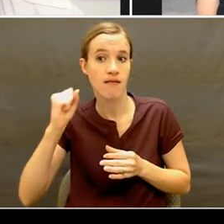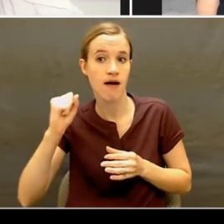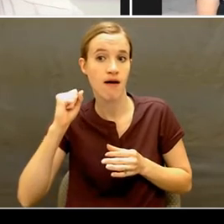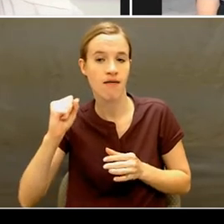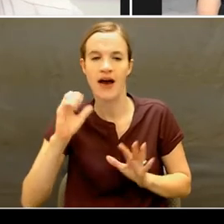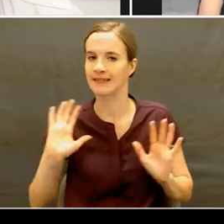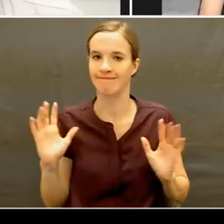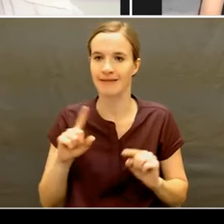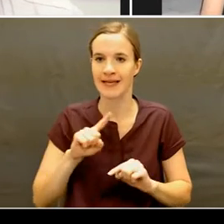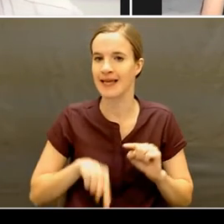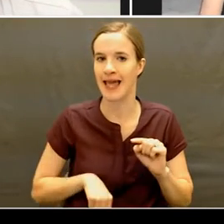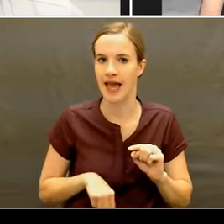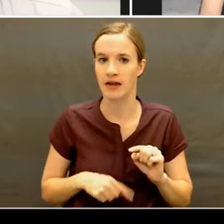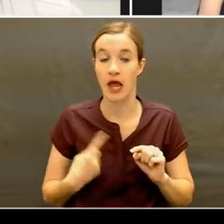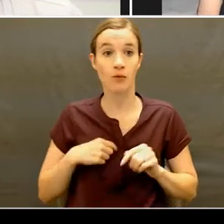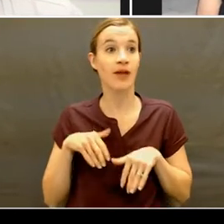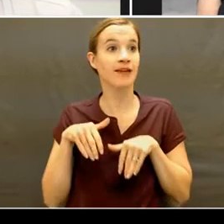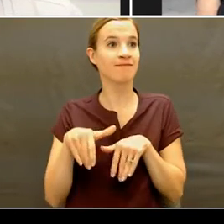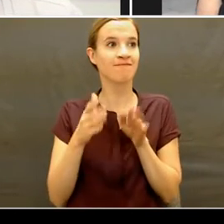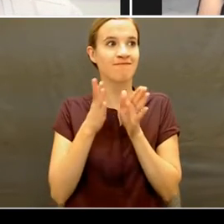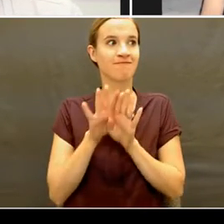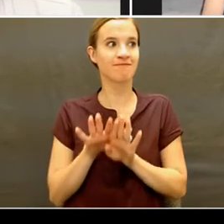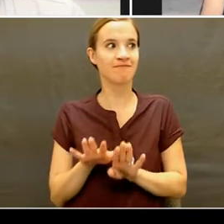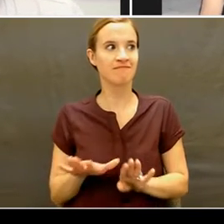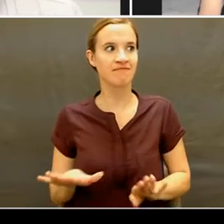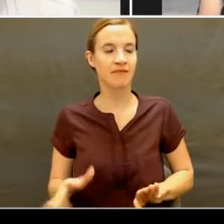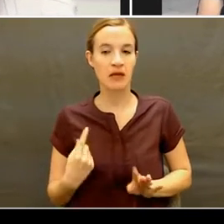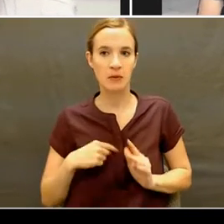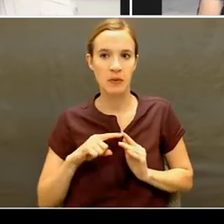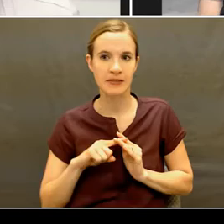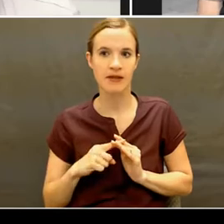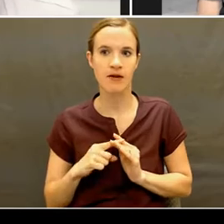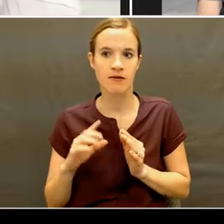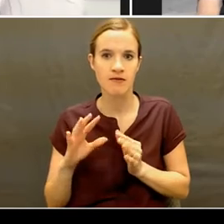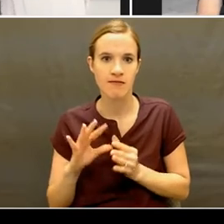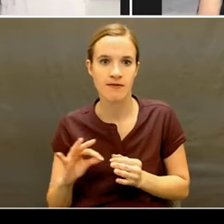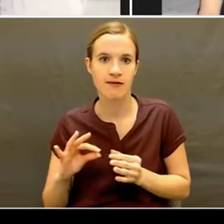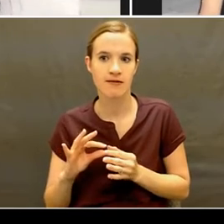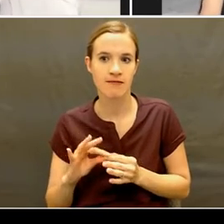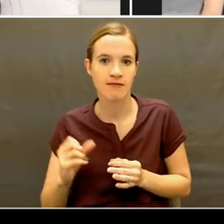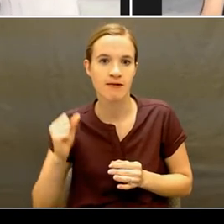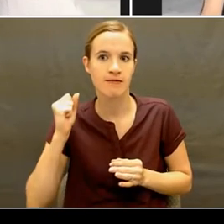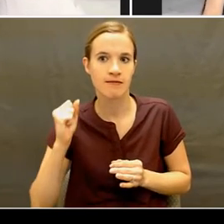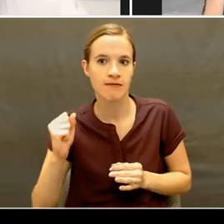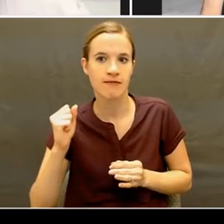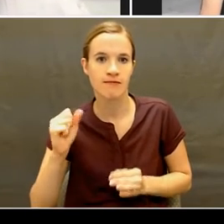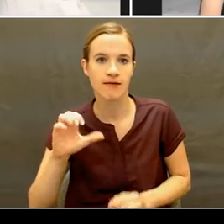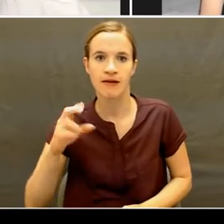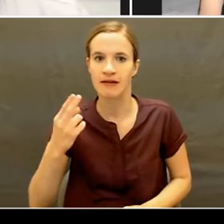every Senator and Representative was hearing about it, and we had some of them come down. And they